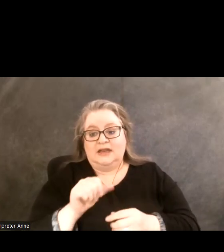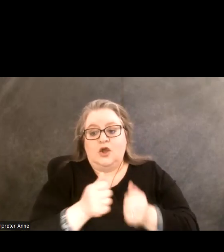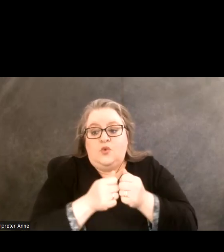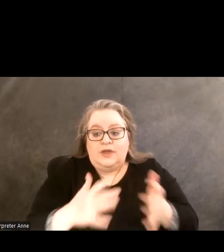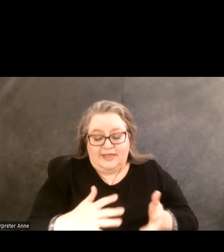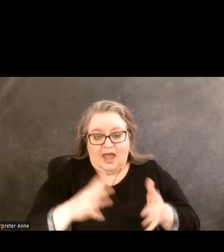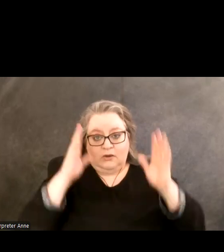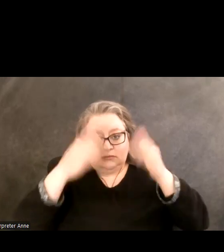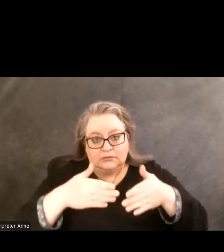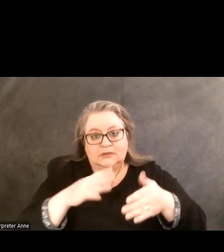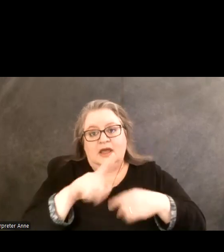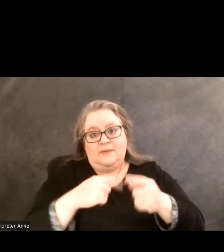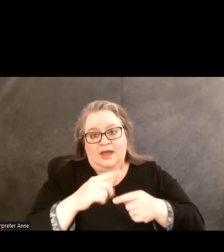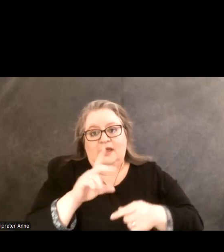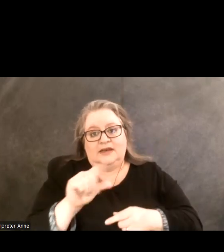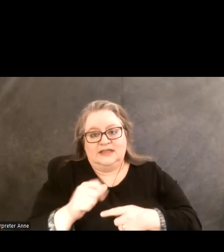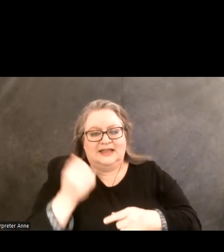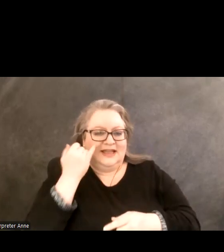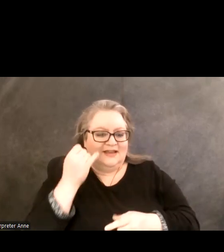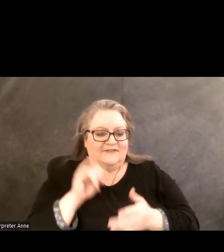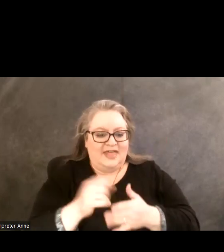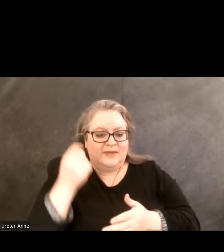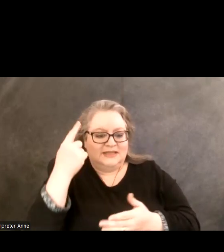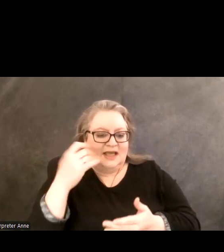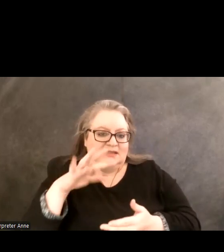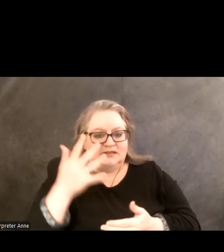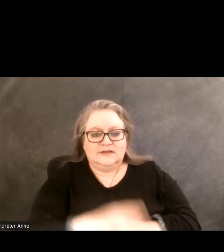my disability, if that makes any sense.